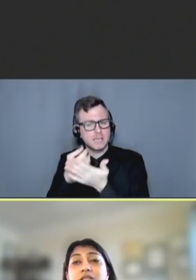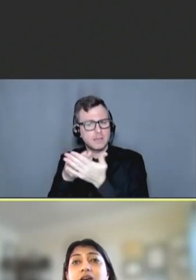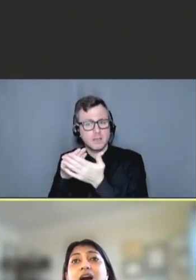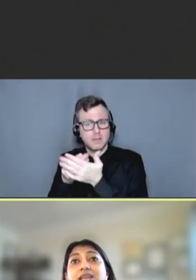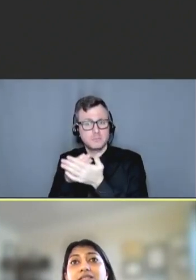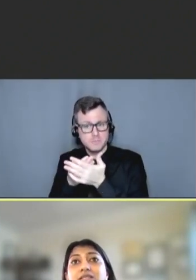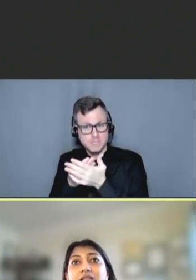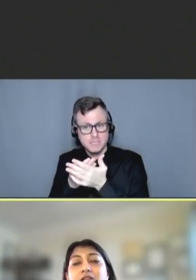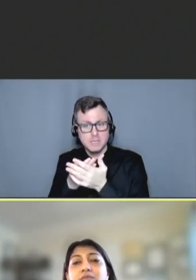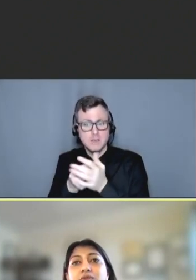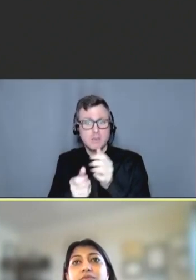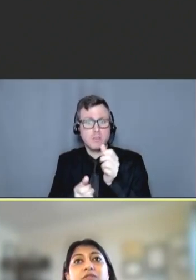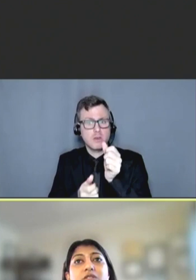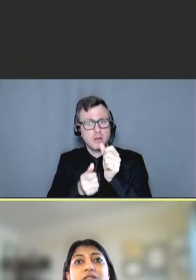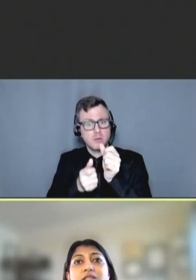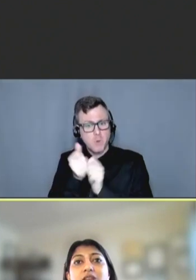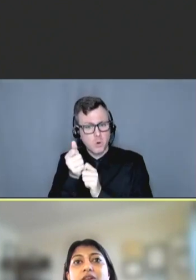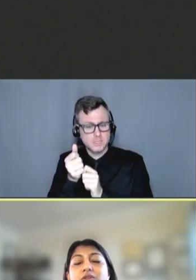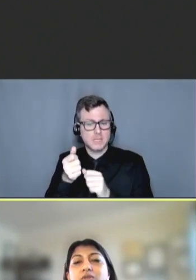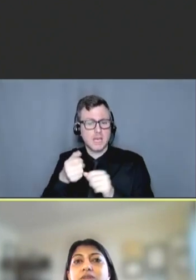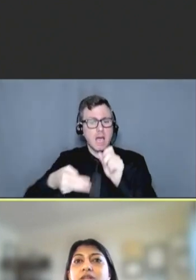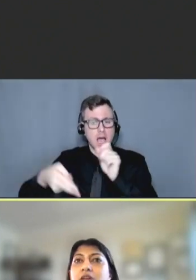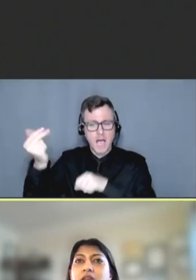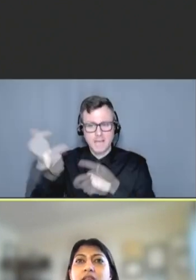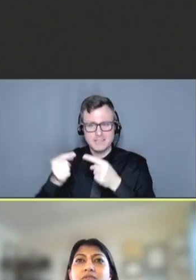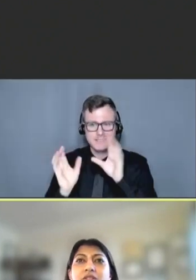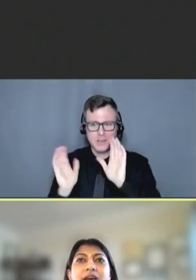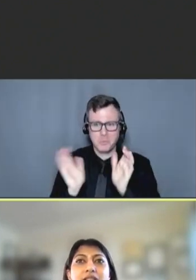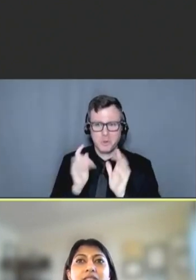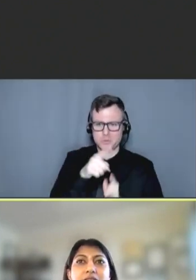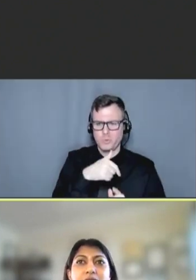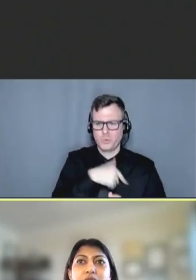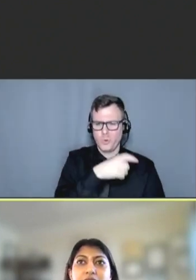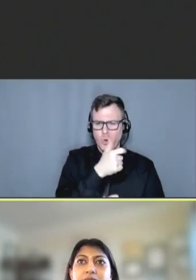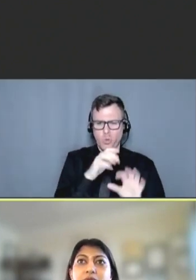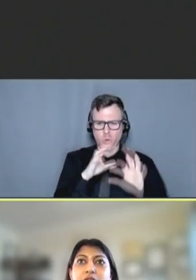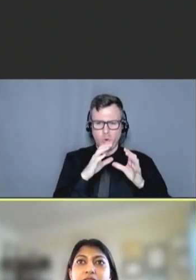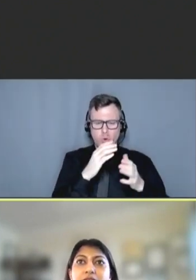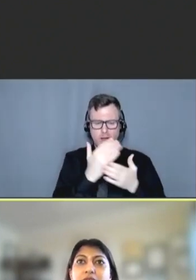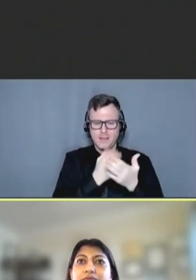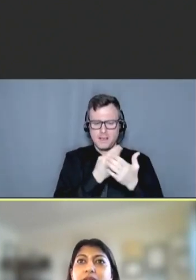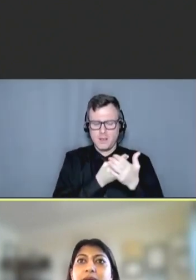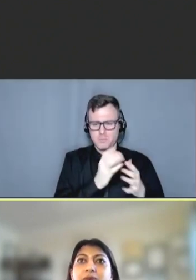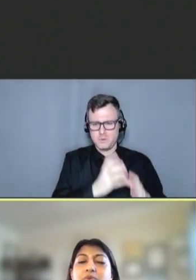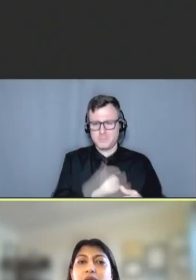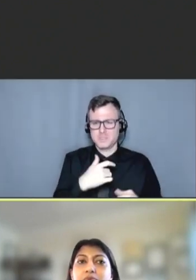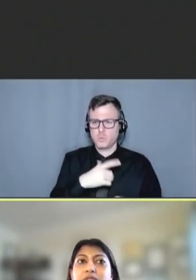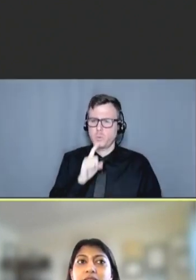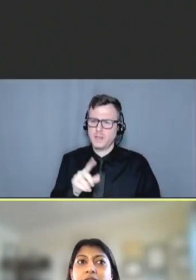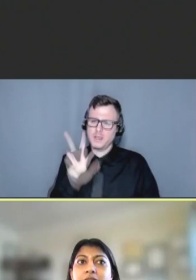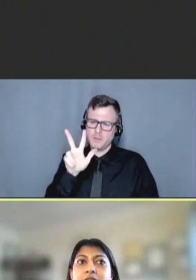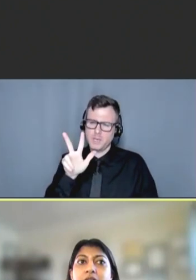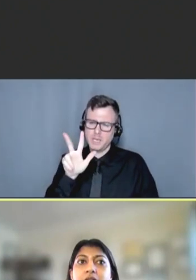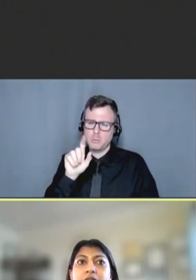the highest income group versus the others. But even that is still pretty small. It's roughly about 3 percent.